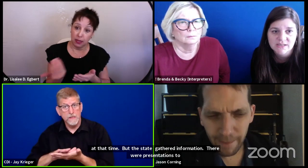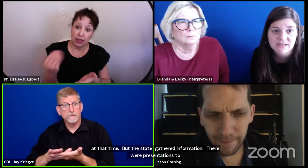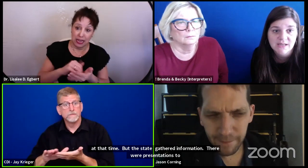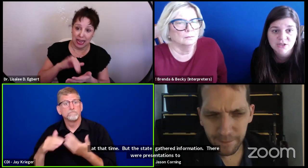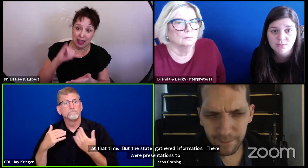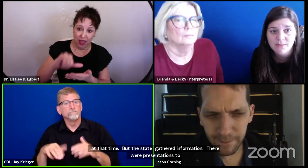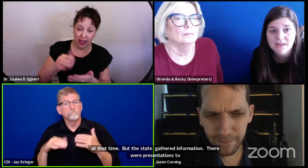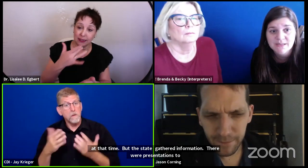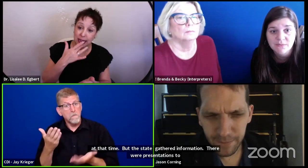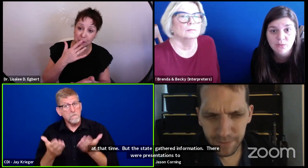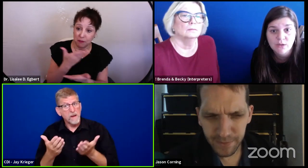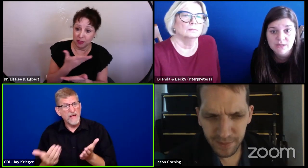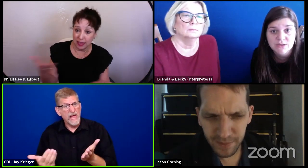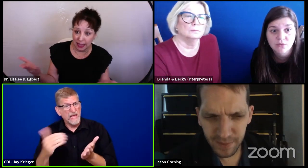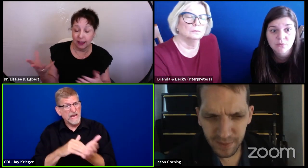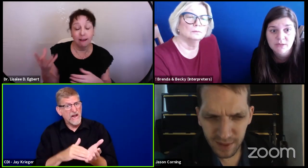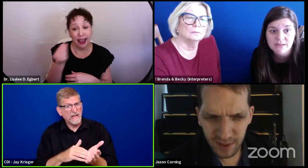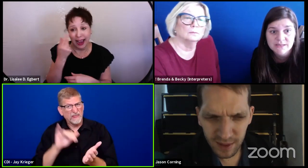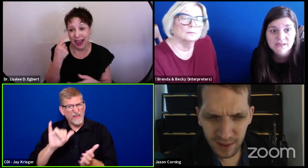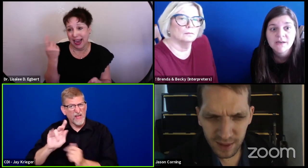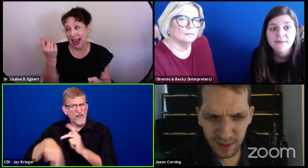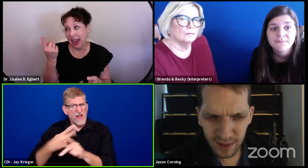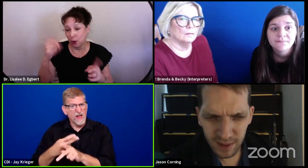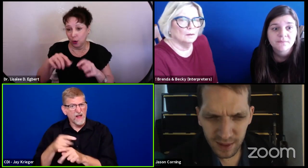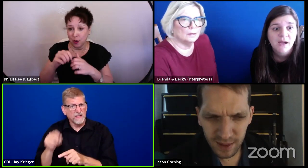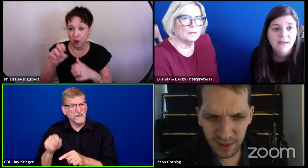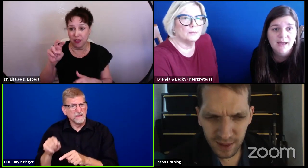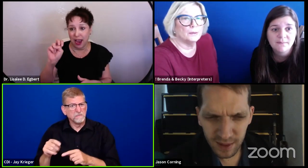So maybe that's something we need to repeat again.